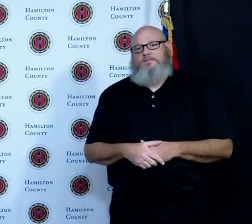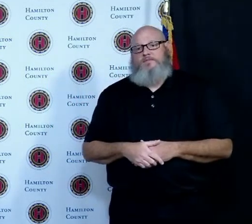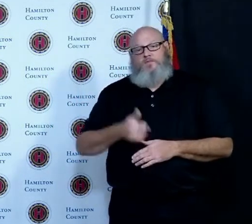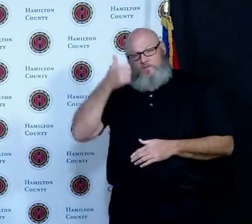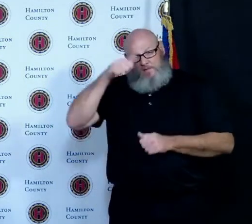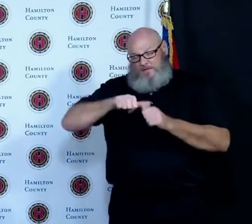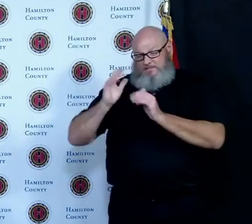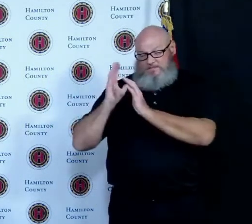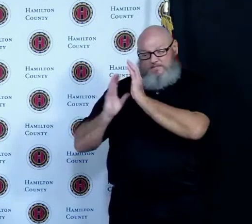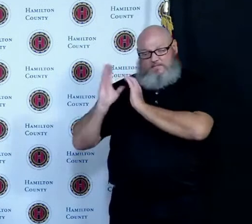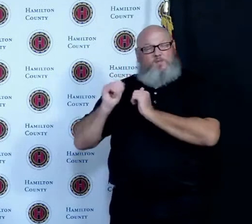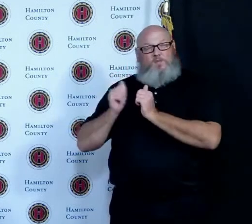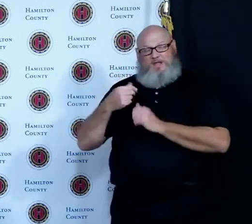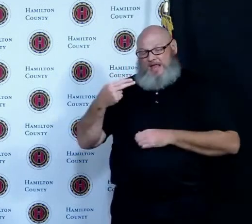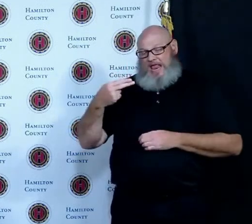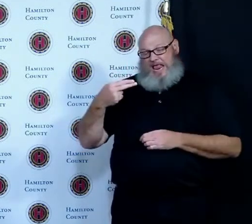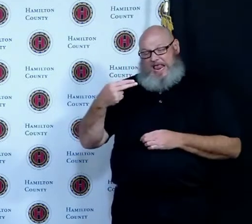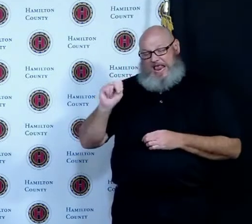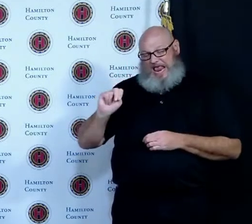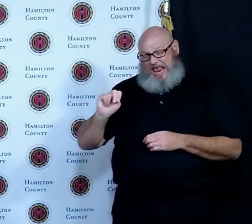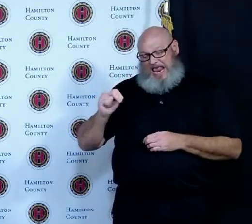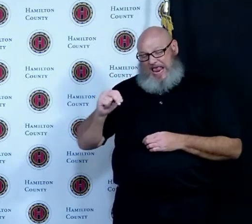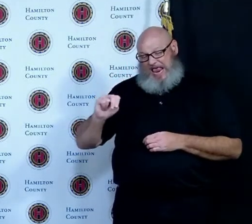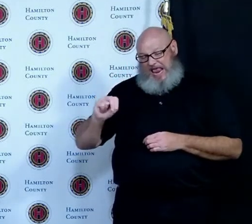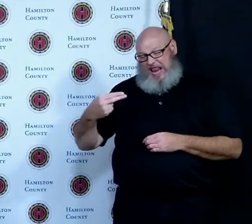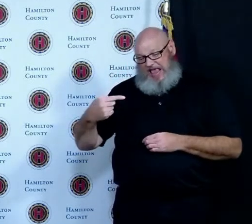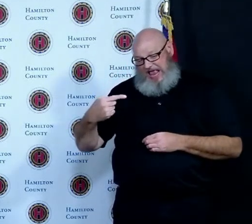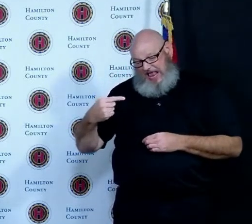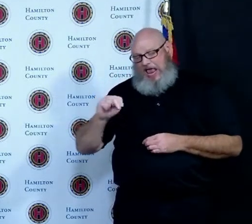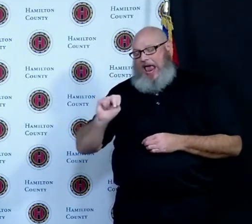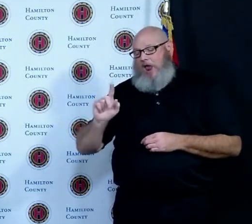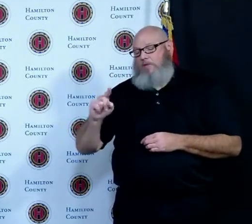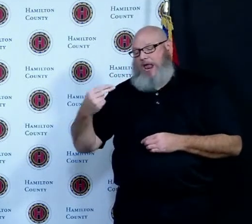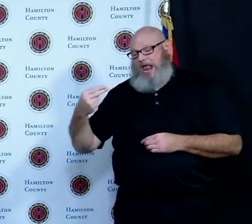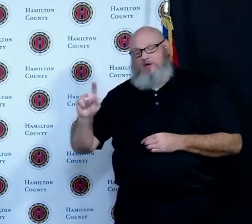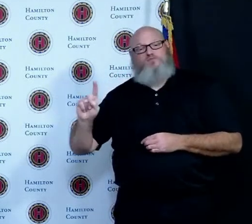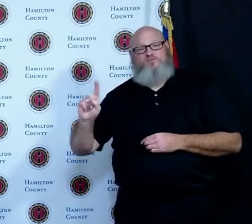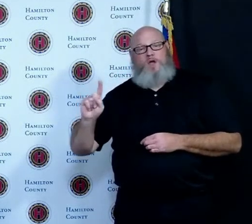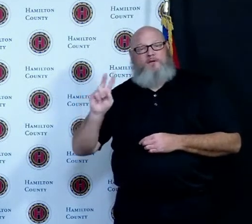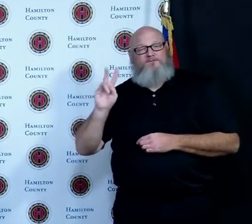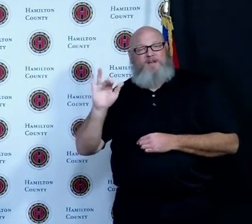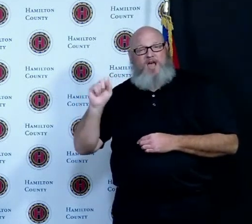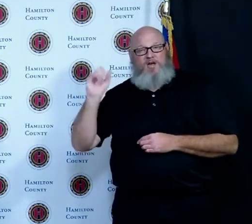put solely on the health department and that model worked great this time we are prepared to take on